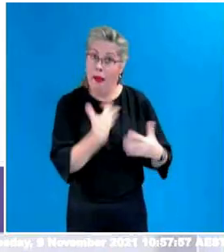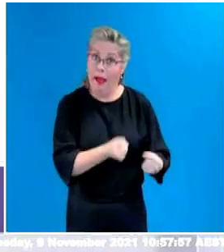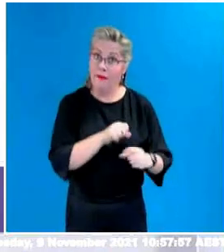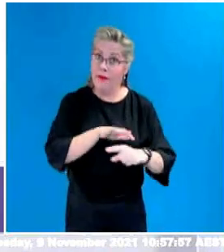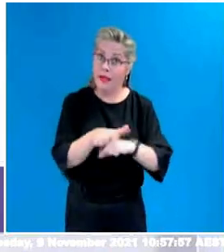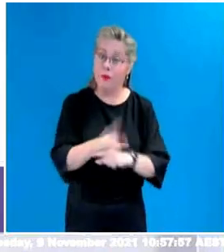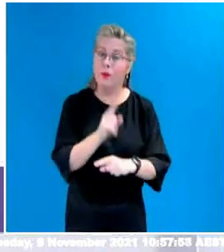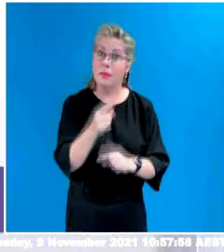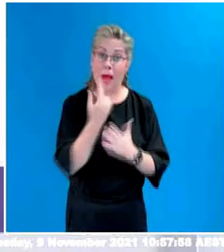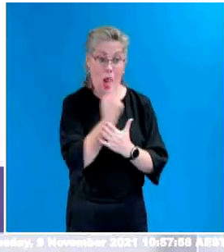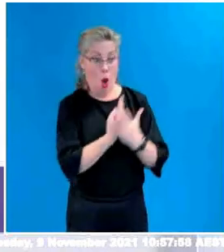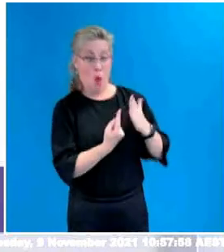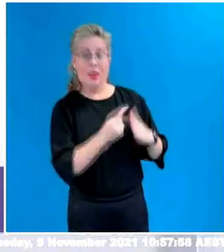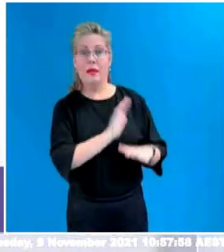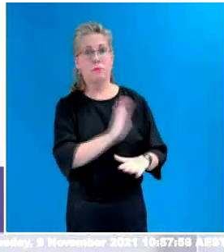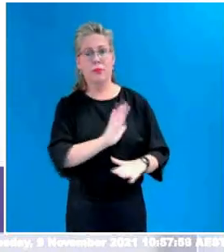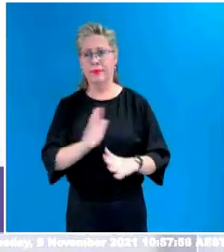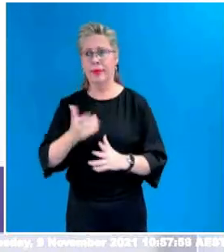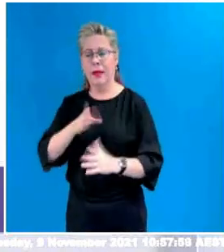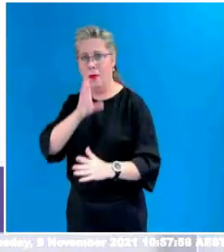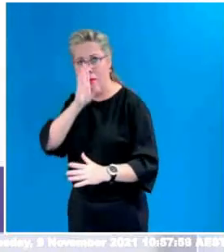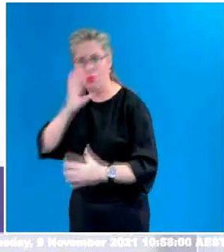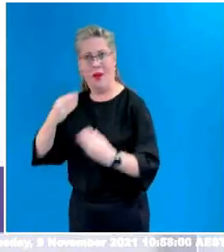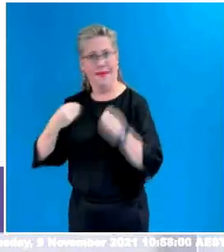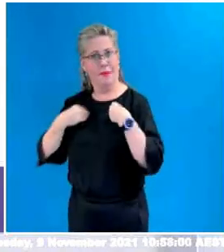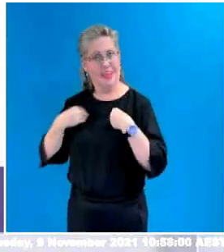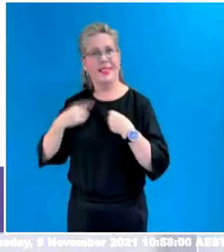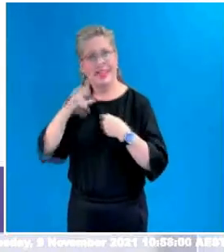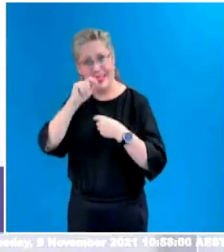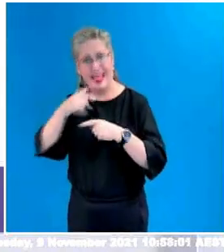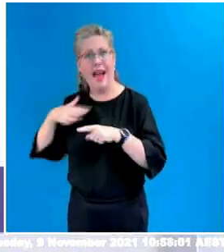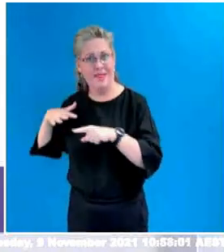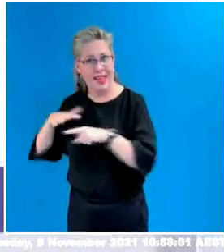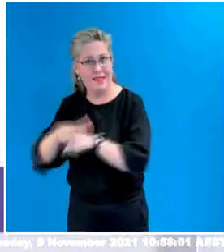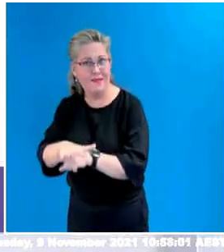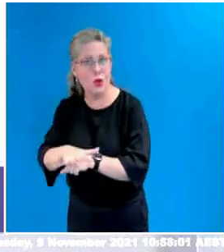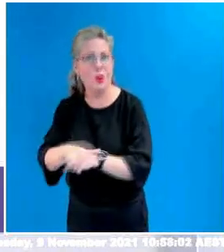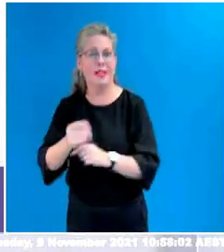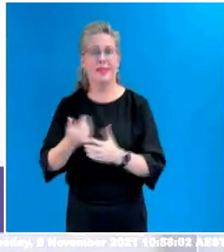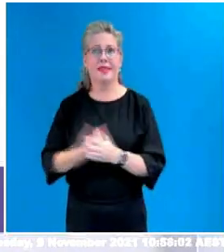rights bearers, the duty holders, and then the obligation of government to